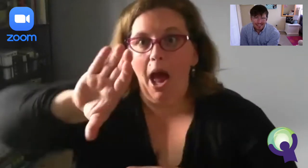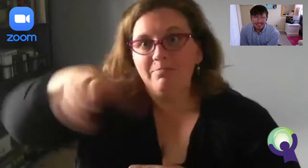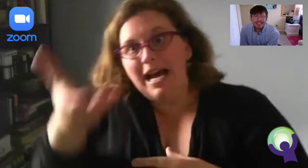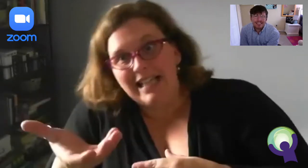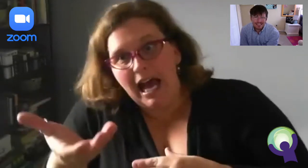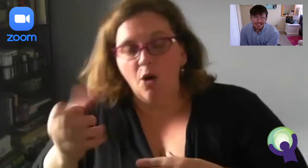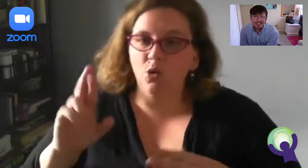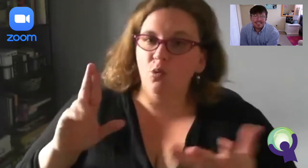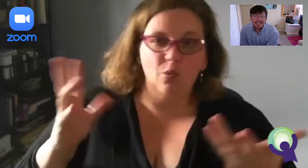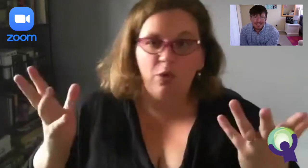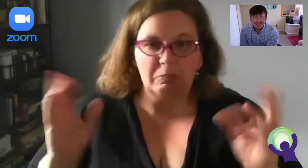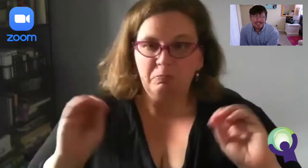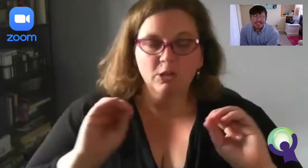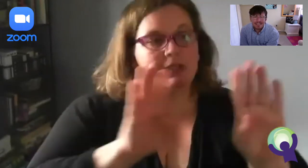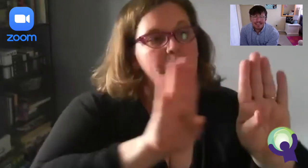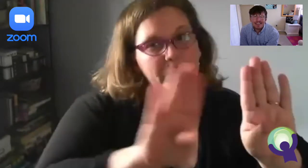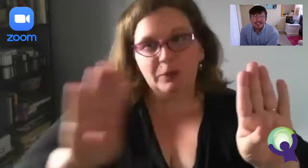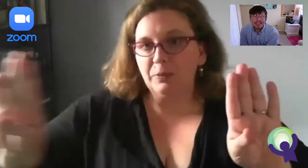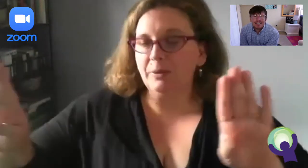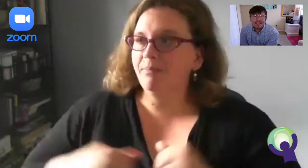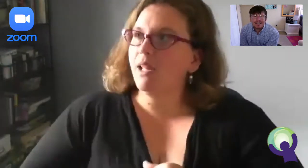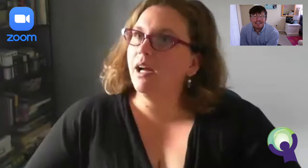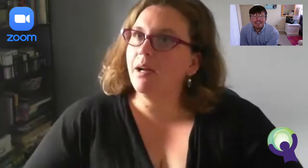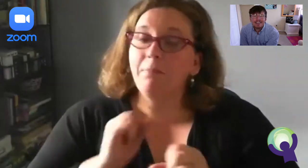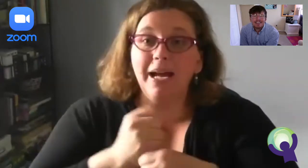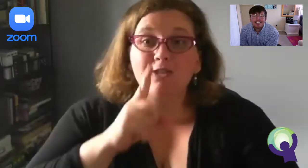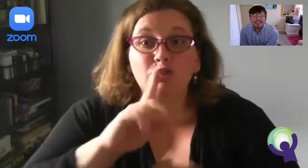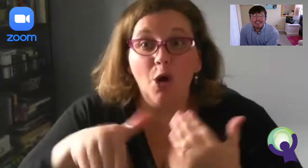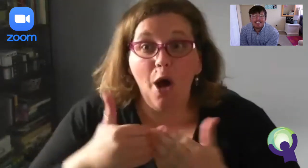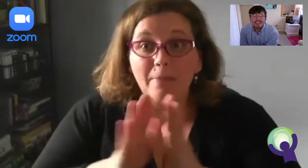cockeyed or upside down and those types of things in the store